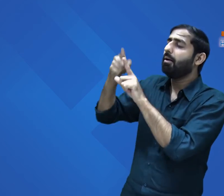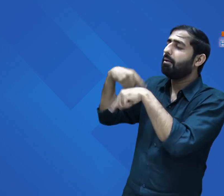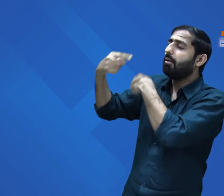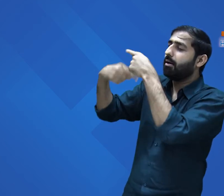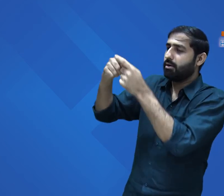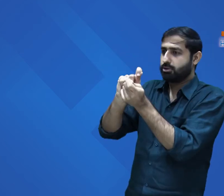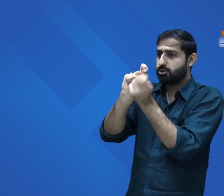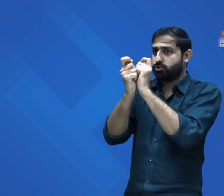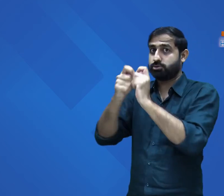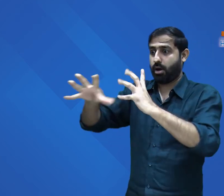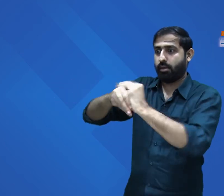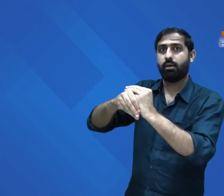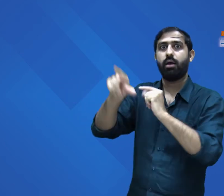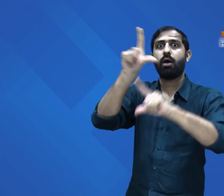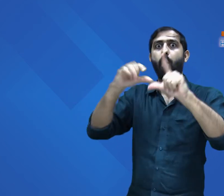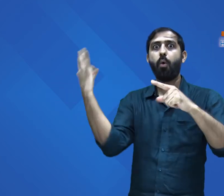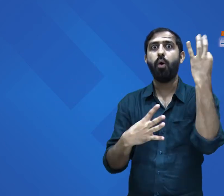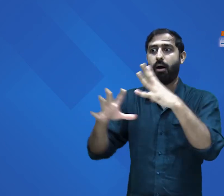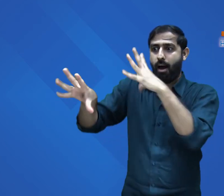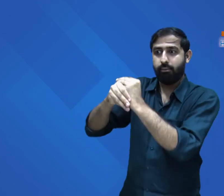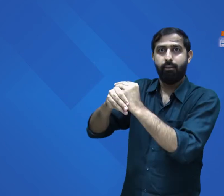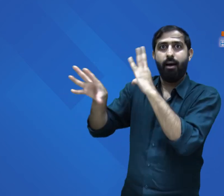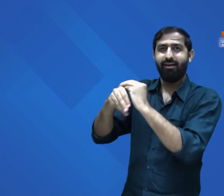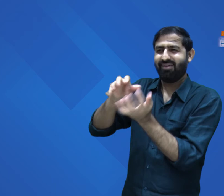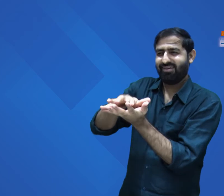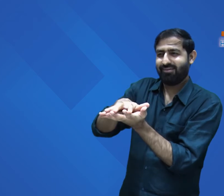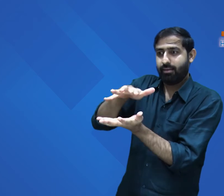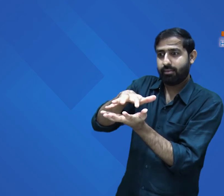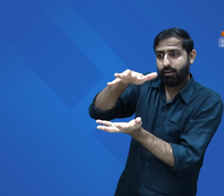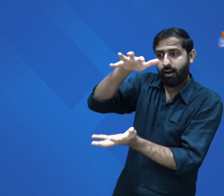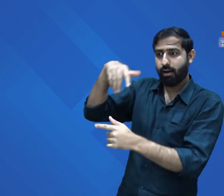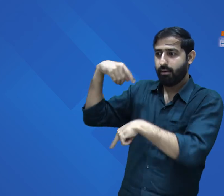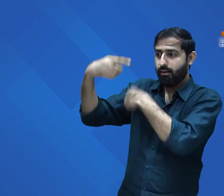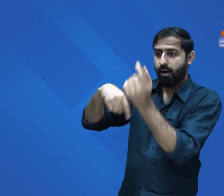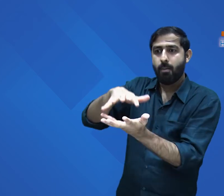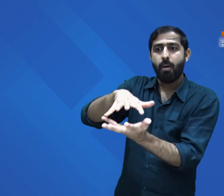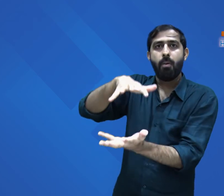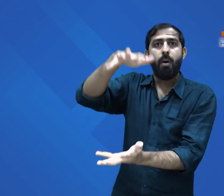It changes generation by generation. It is constantly adapting and changing.